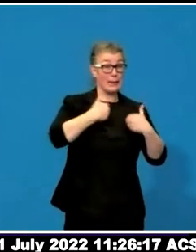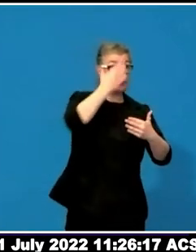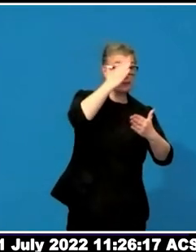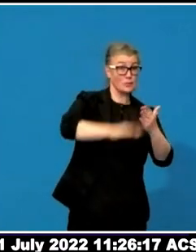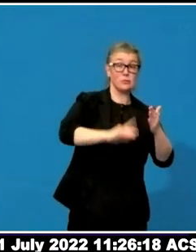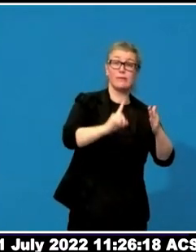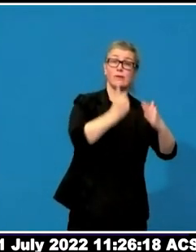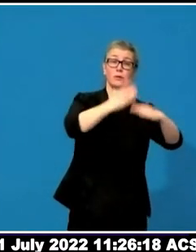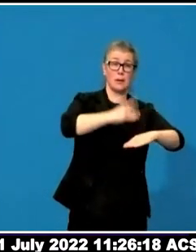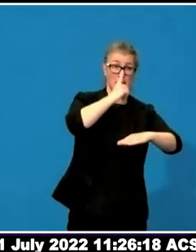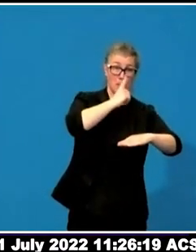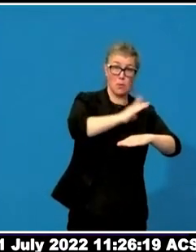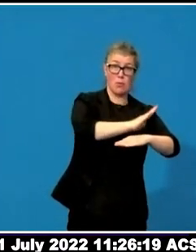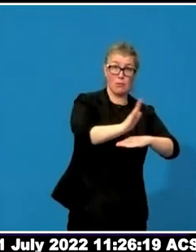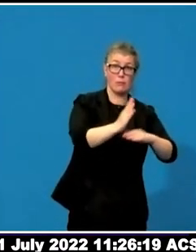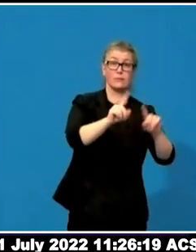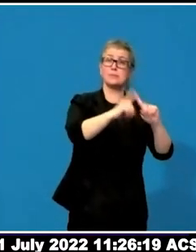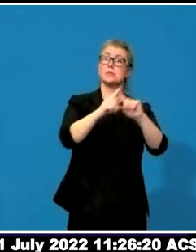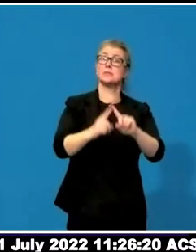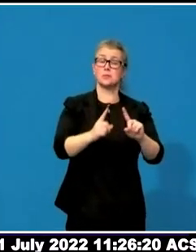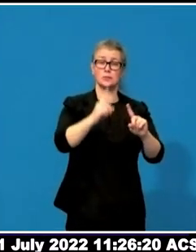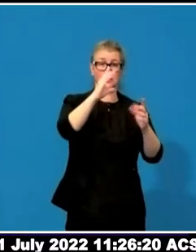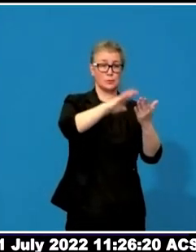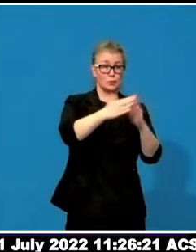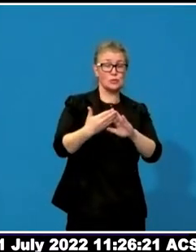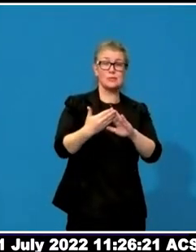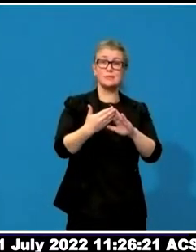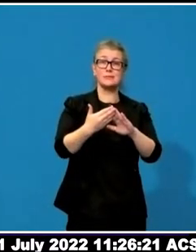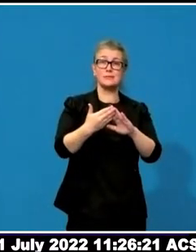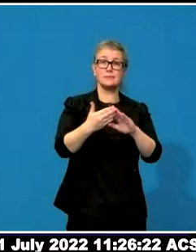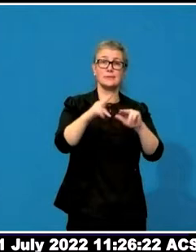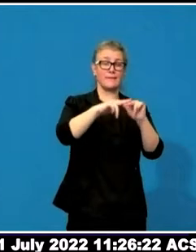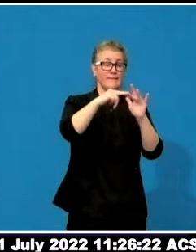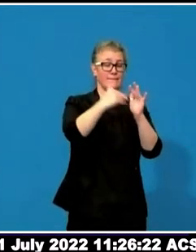diverse communities from the Fitzroy Valley in Western Australia, Tennant Creek and